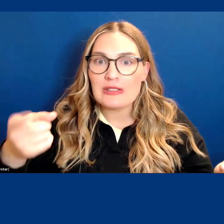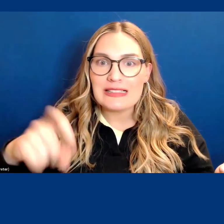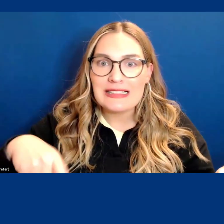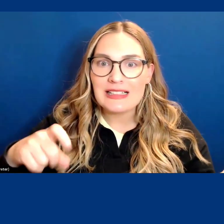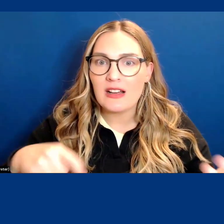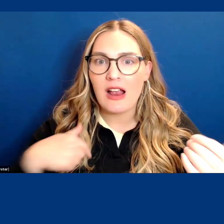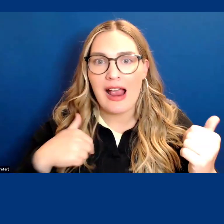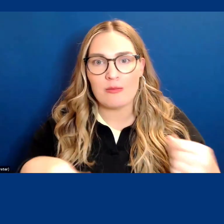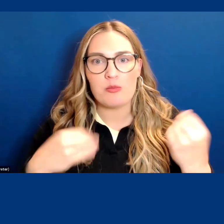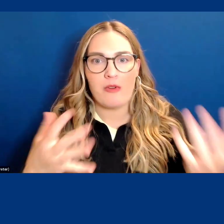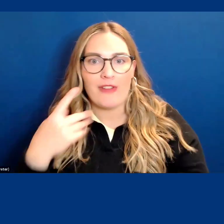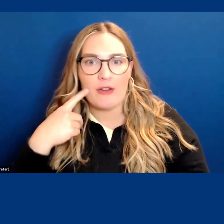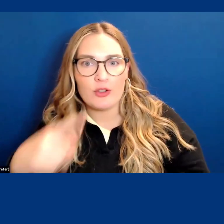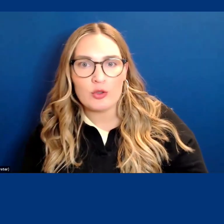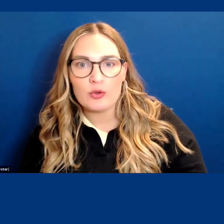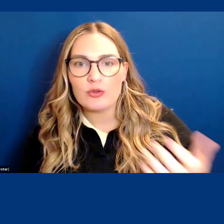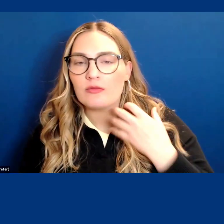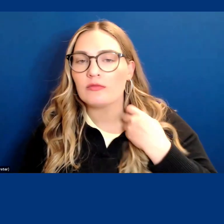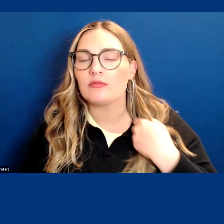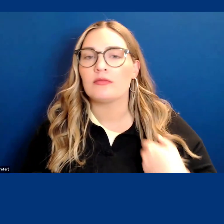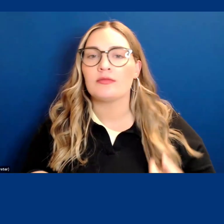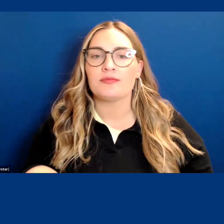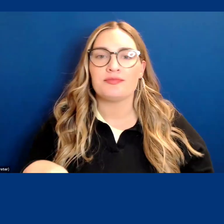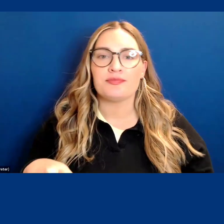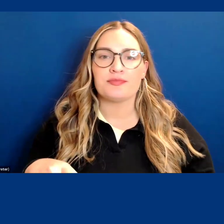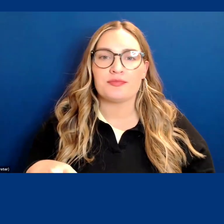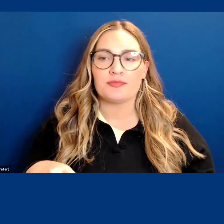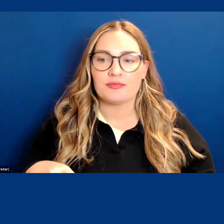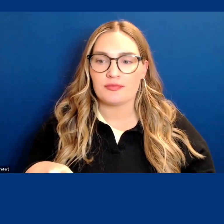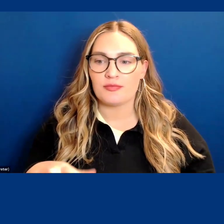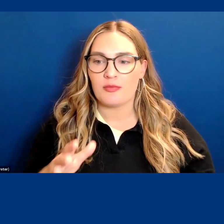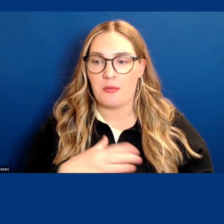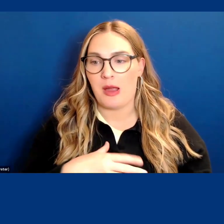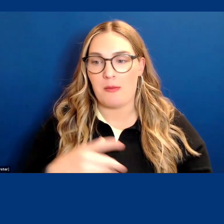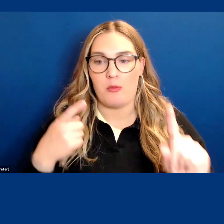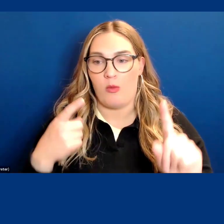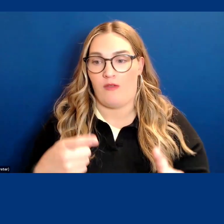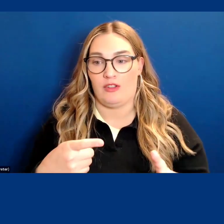for you. But my point is that she was just a positive